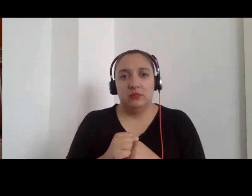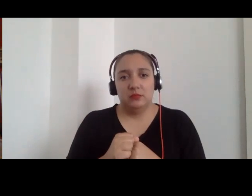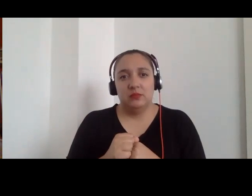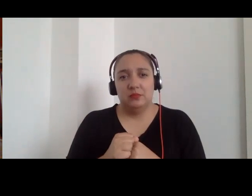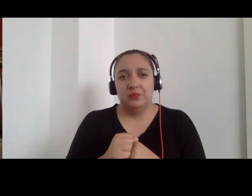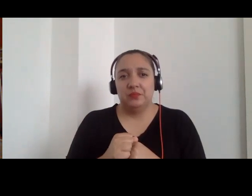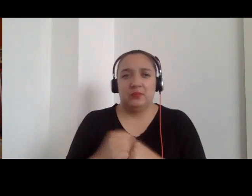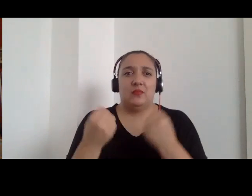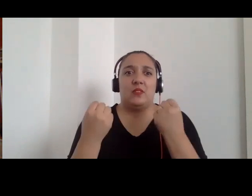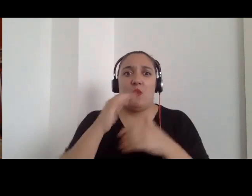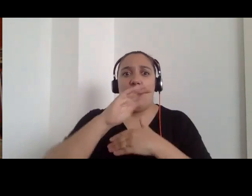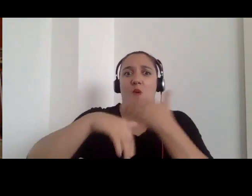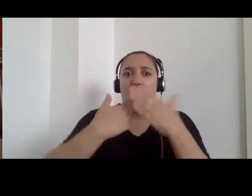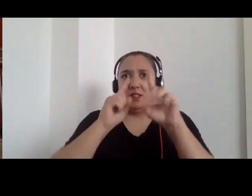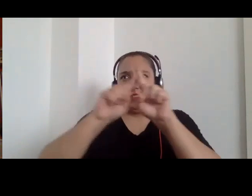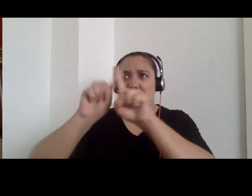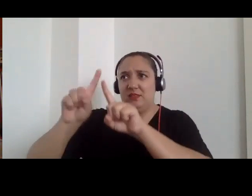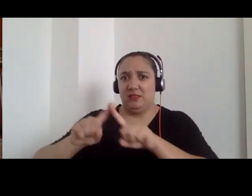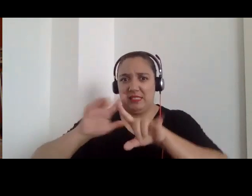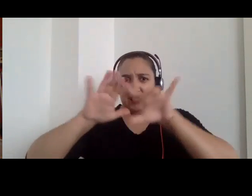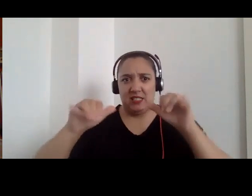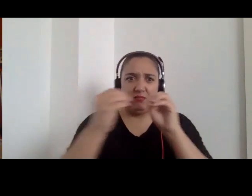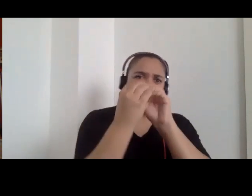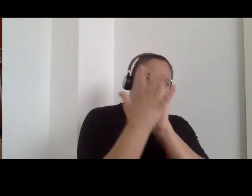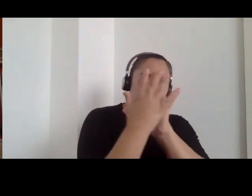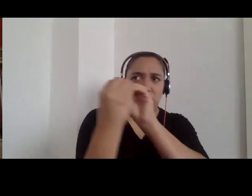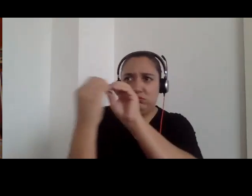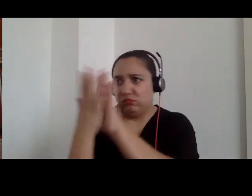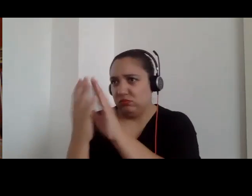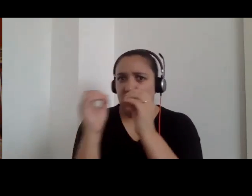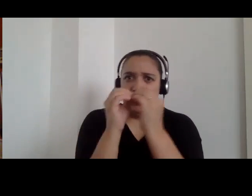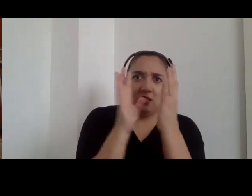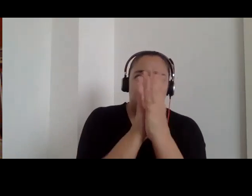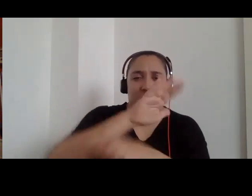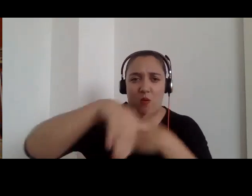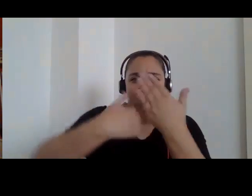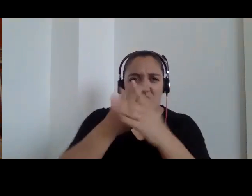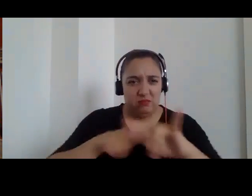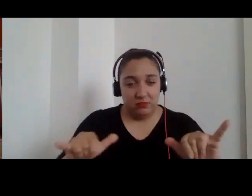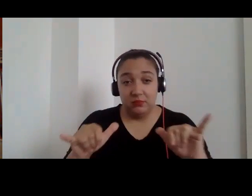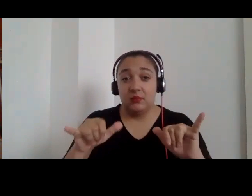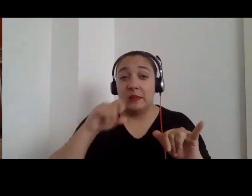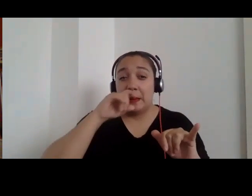colliding at the same time but this conversation should focus on how dance makers are making sense of it, what they are